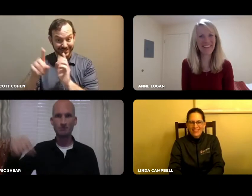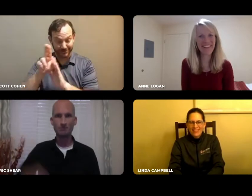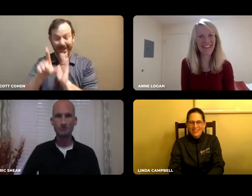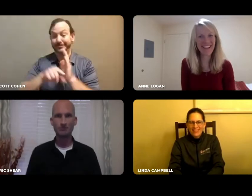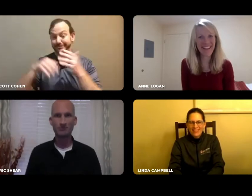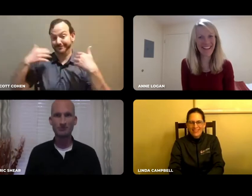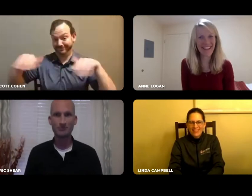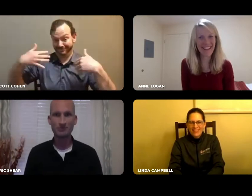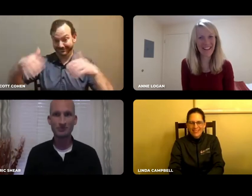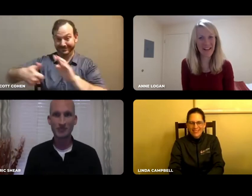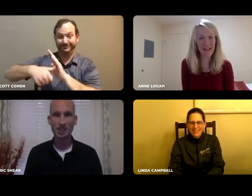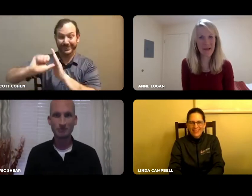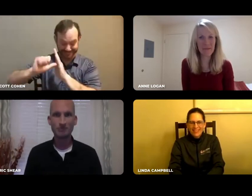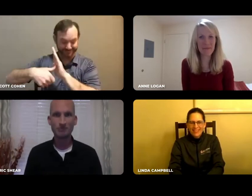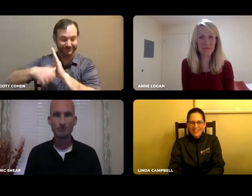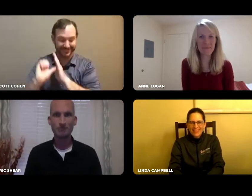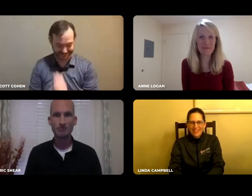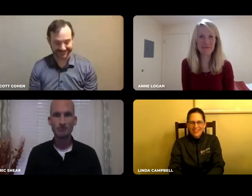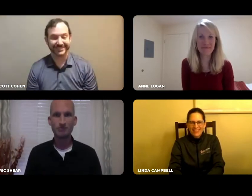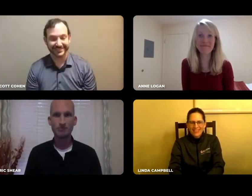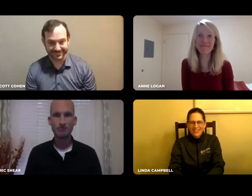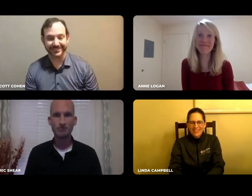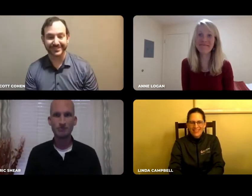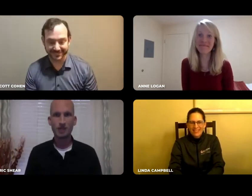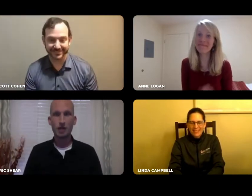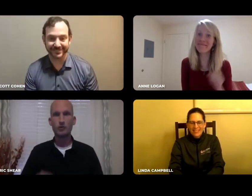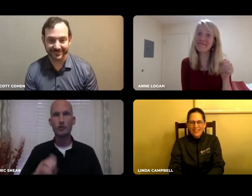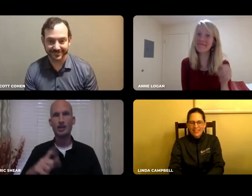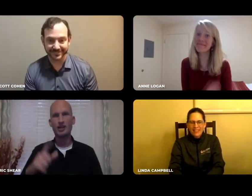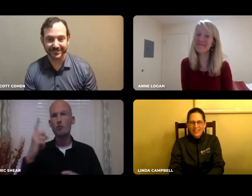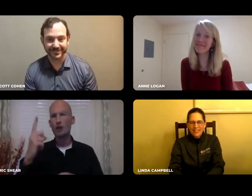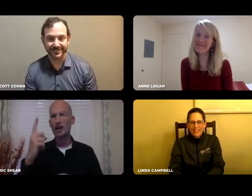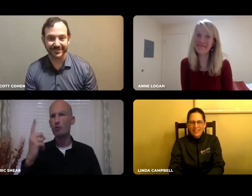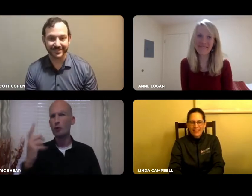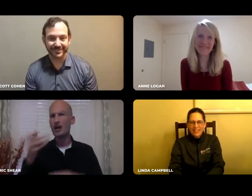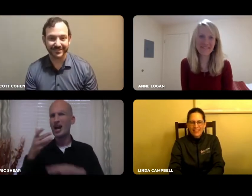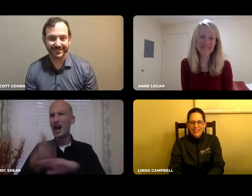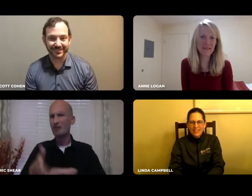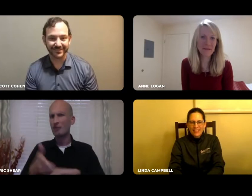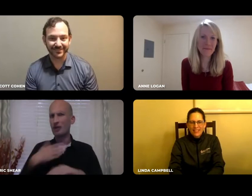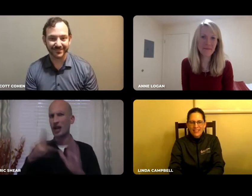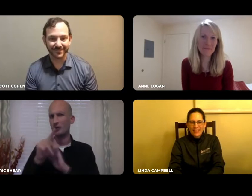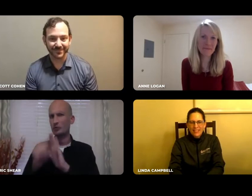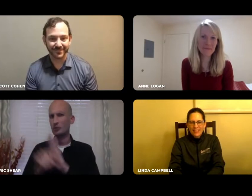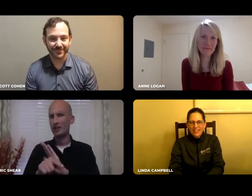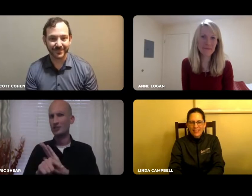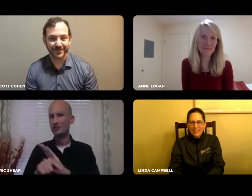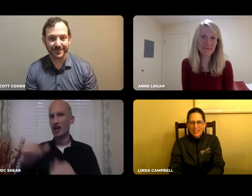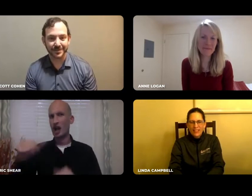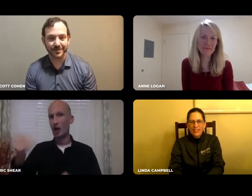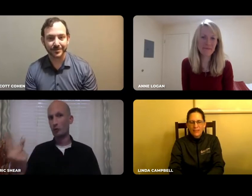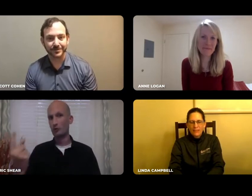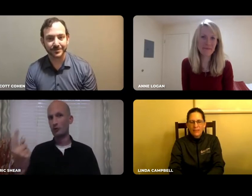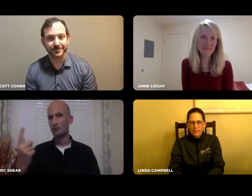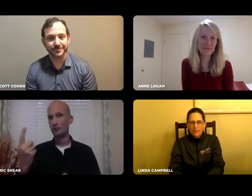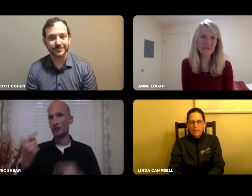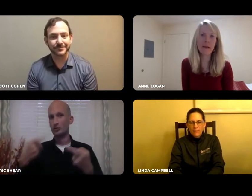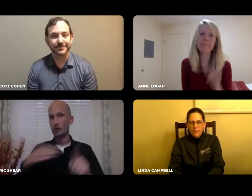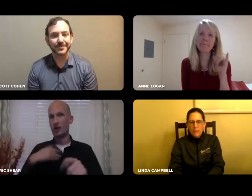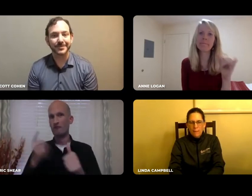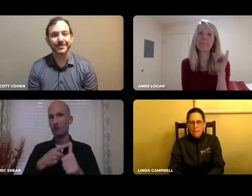One while I was doing my masters and one after.